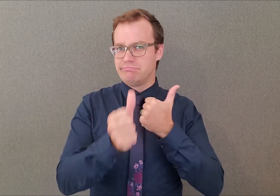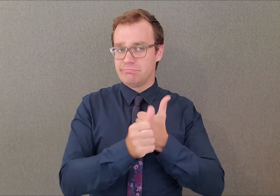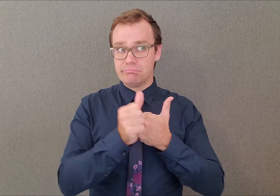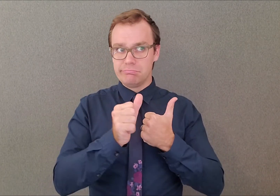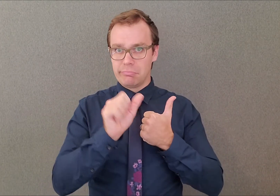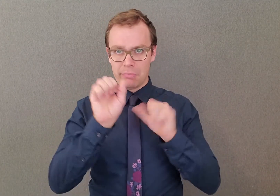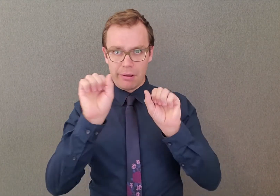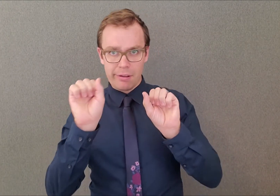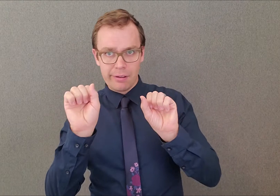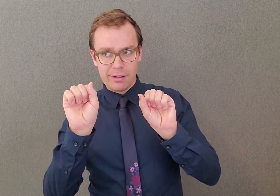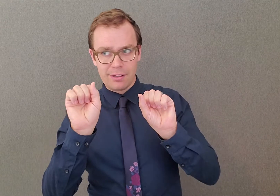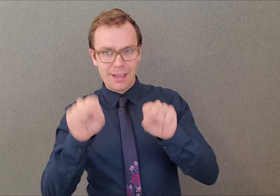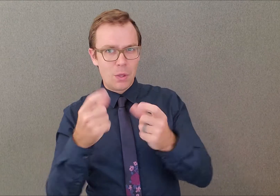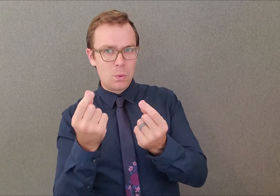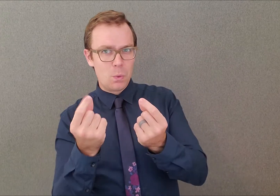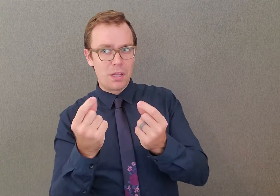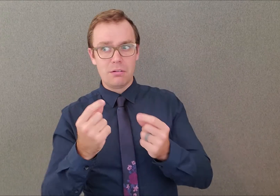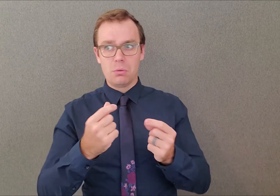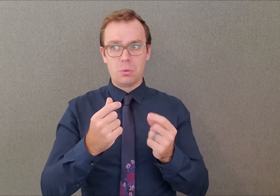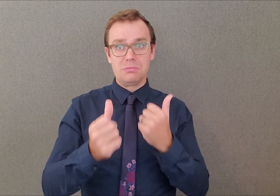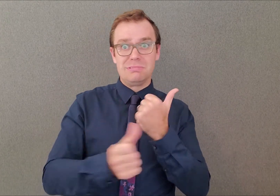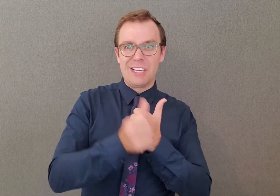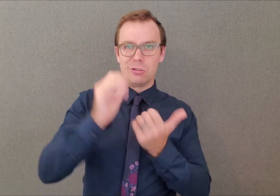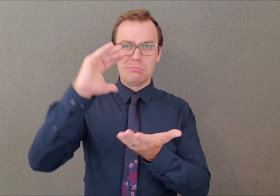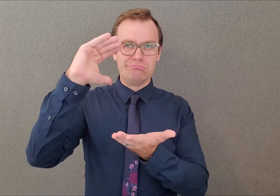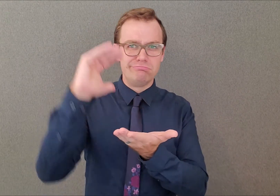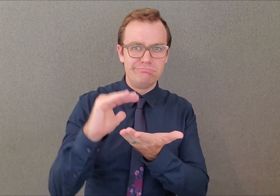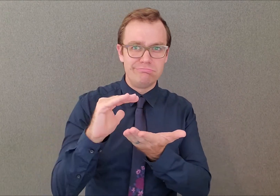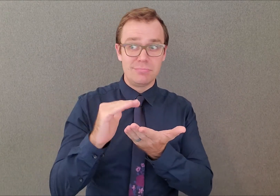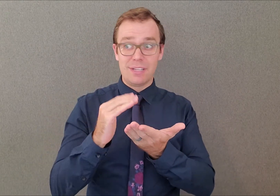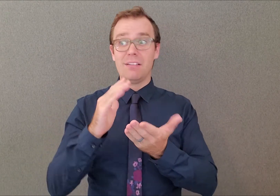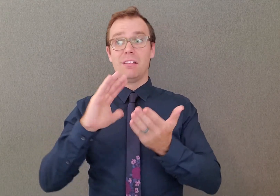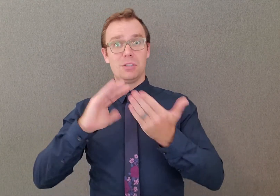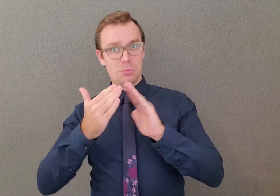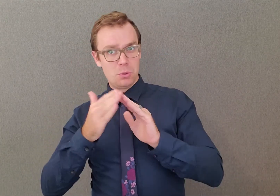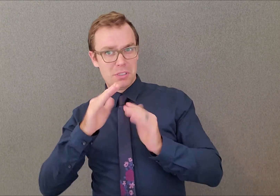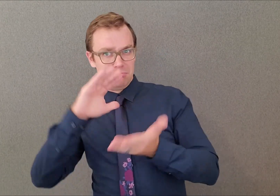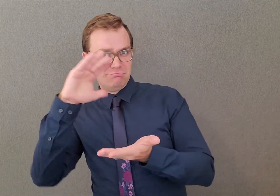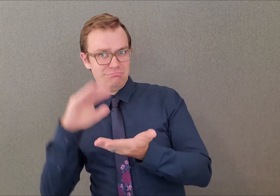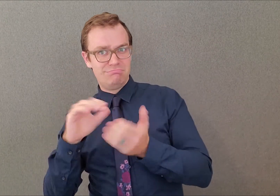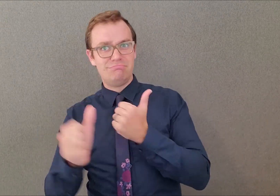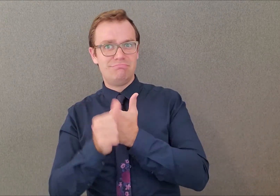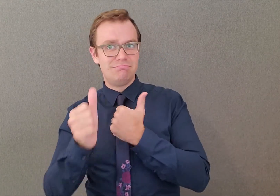and what needs to be done to minimize the risk to individuals and the community from these materials.